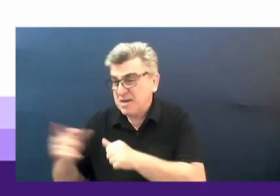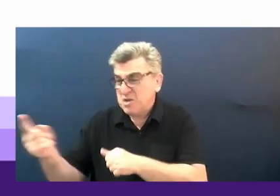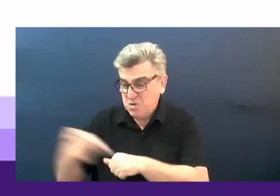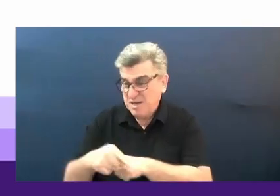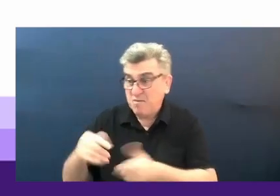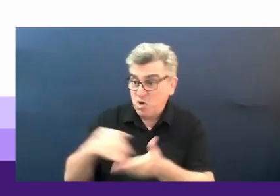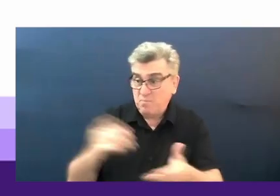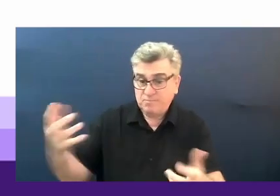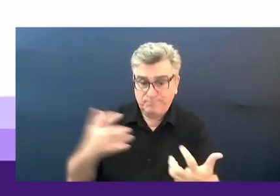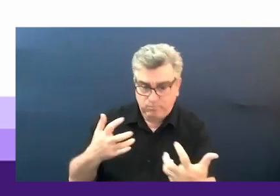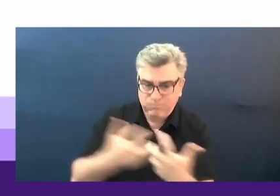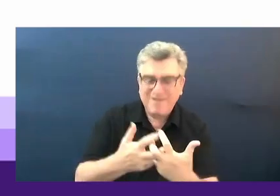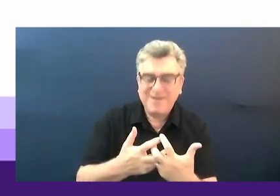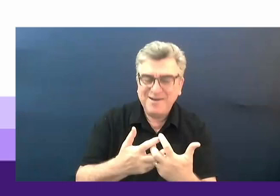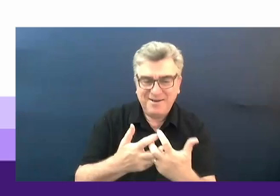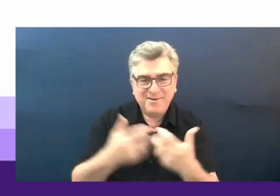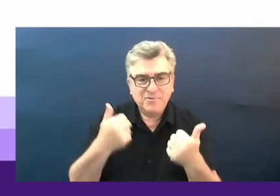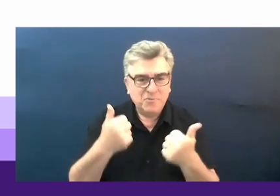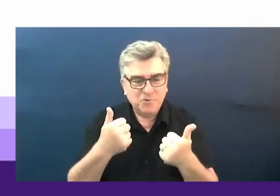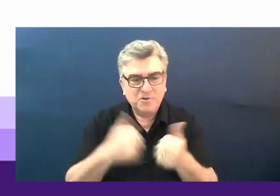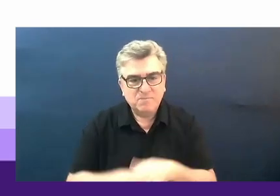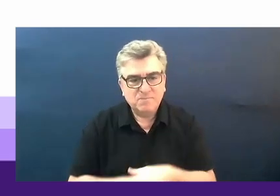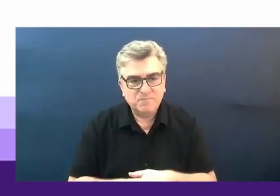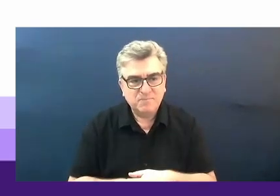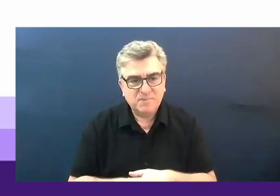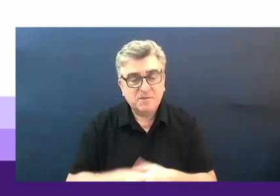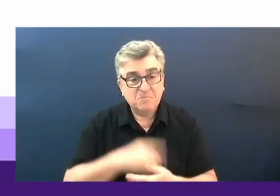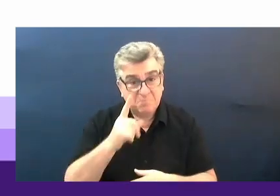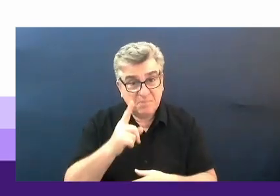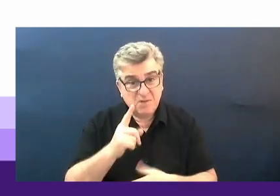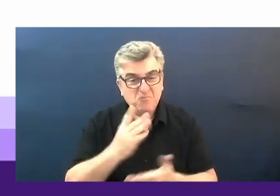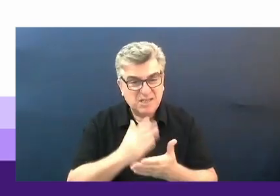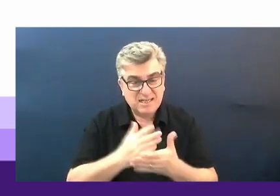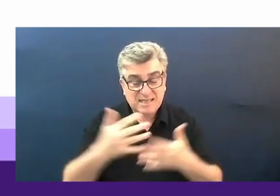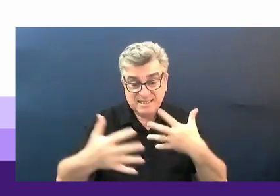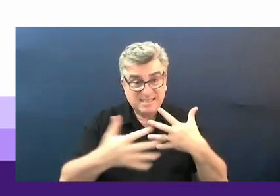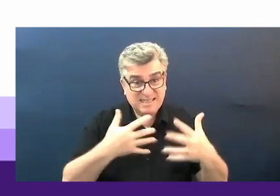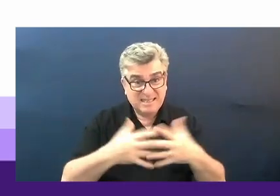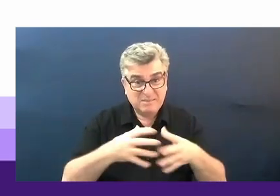At the system level, we need to understand that the problem is actually quite large. If we look